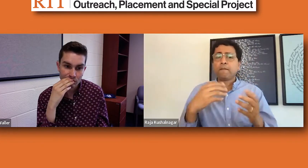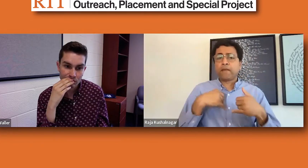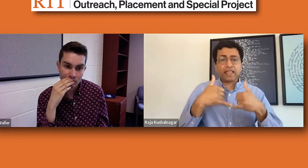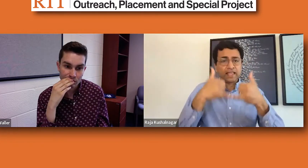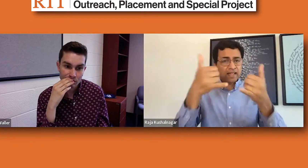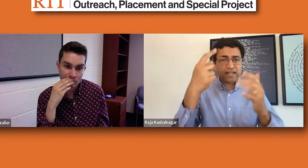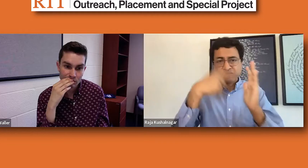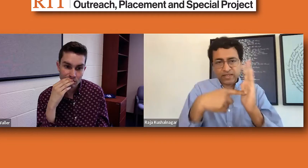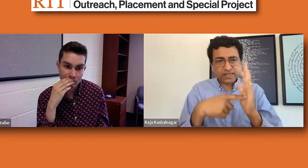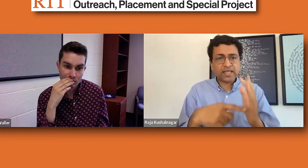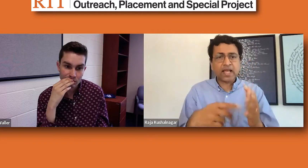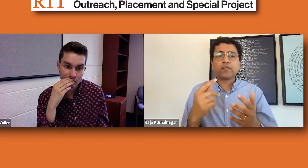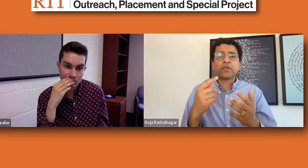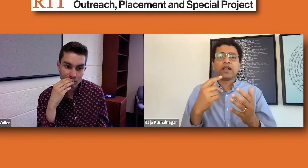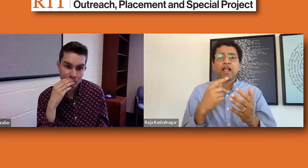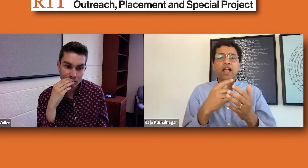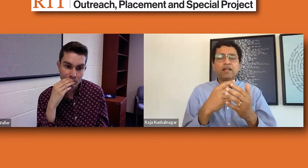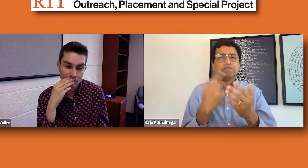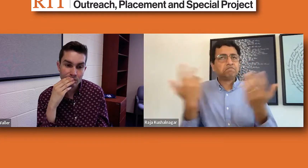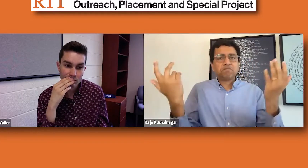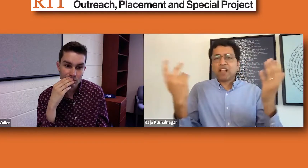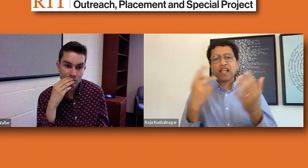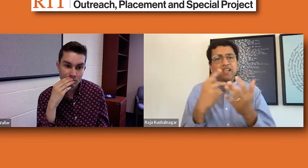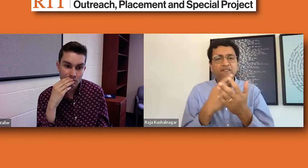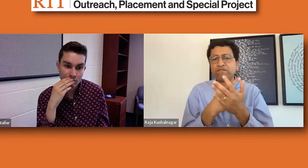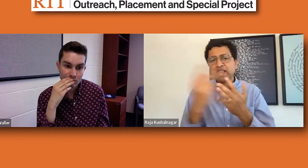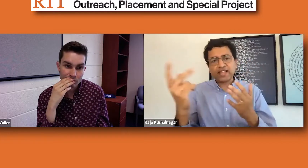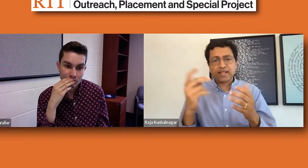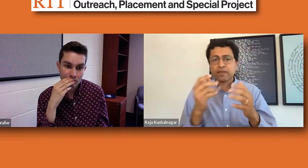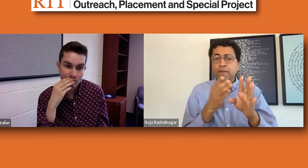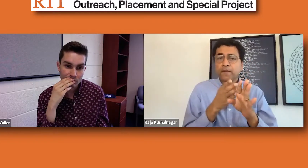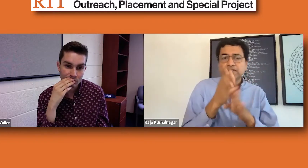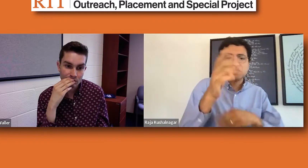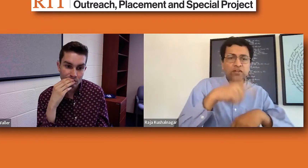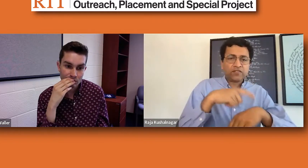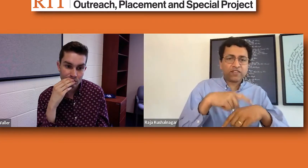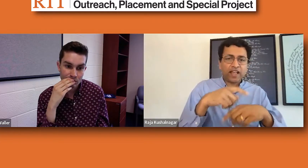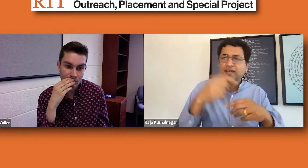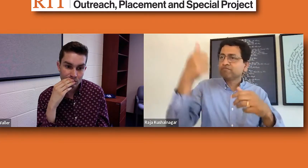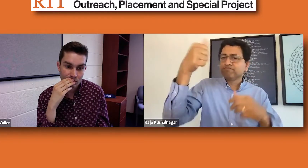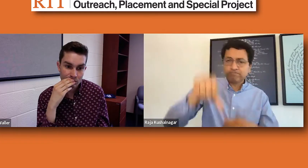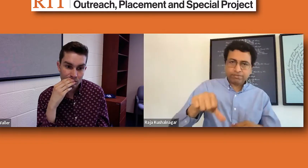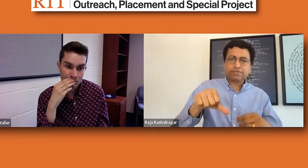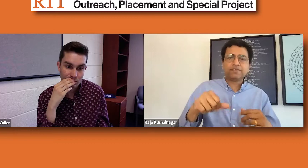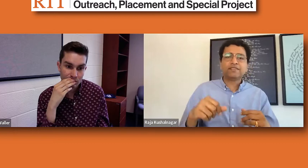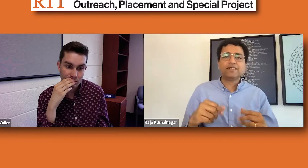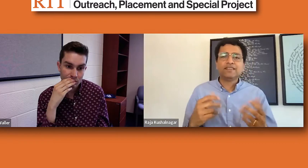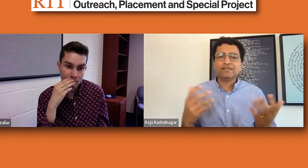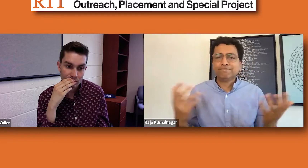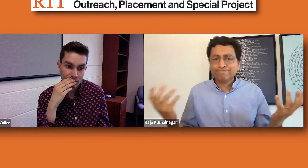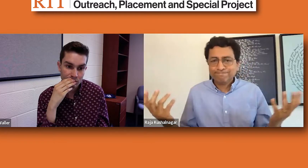why this is an important project, you know, especially for grants. You know, sometimes they work and sometimes they're turned down.